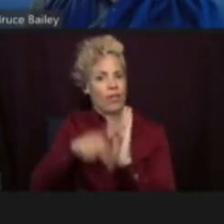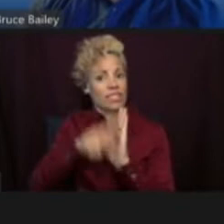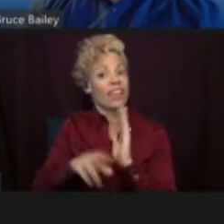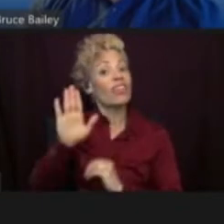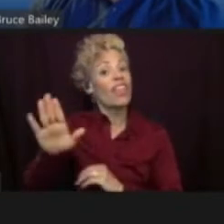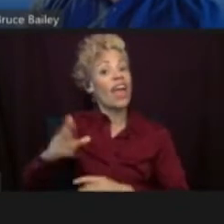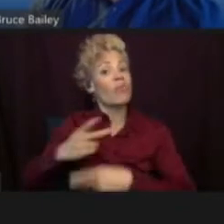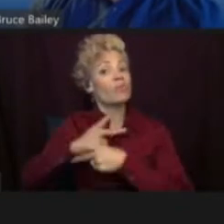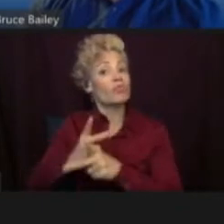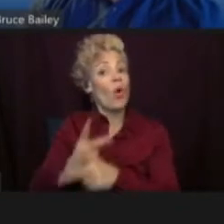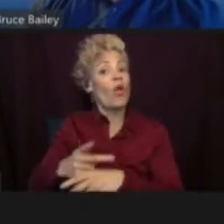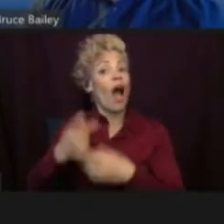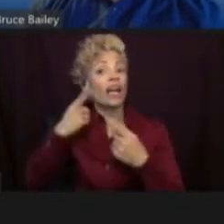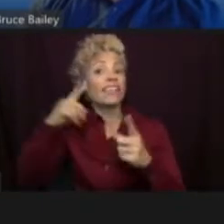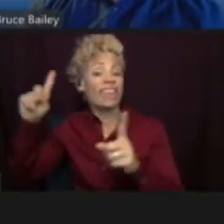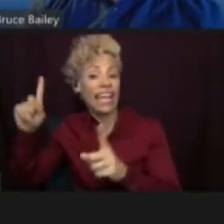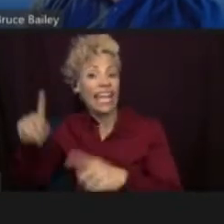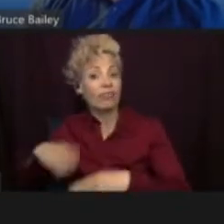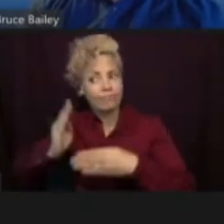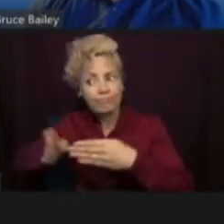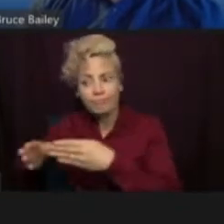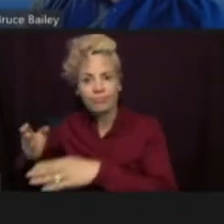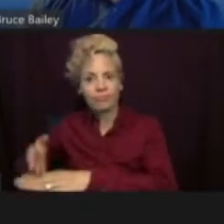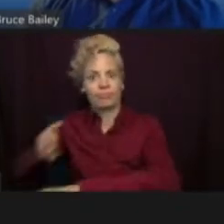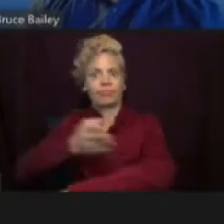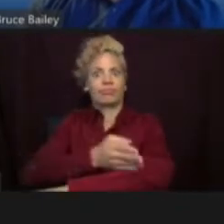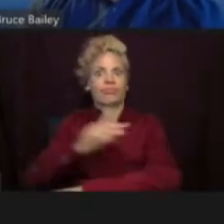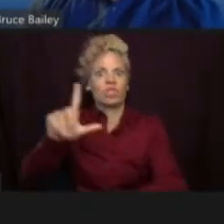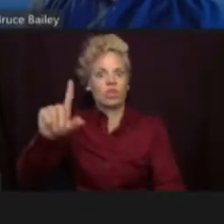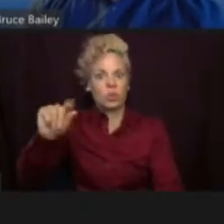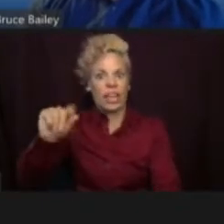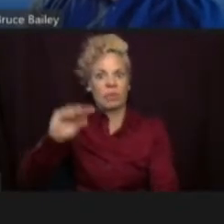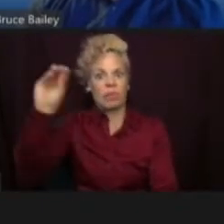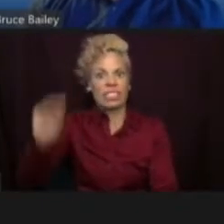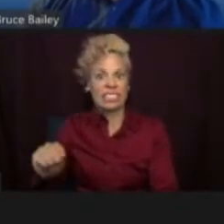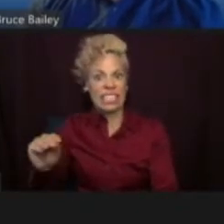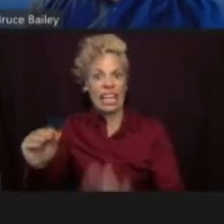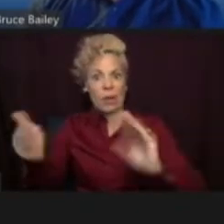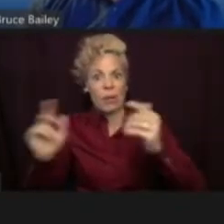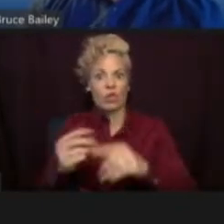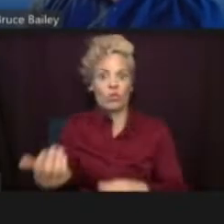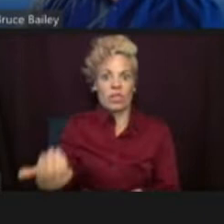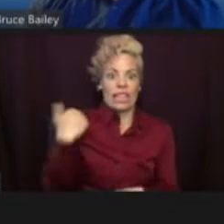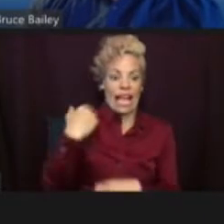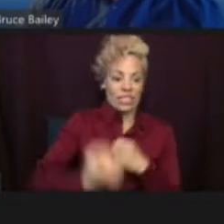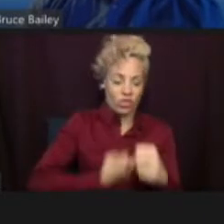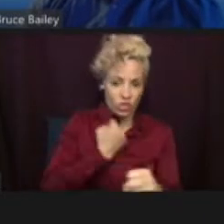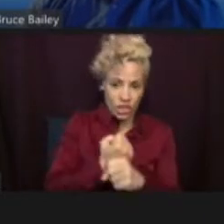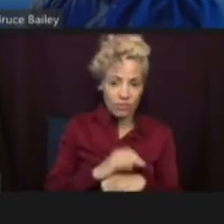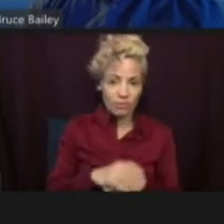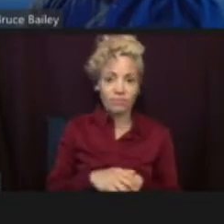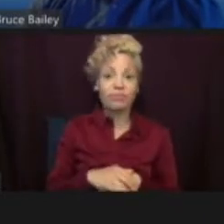over the prior fiscal year. So this has resulted in more telework policies